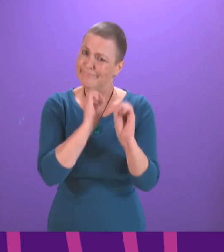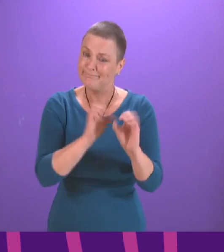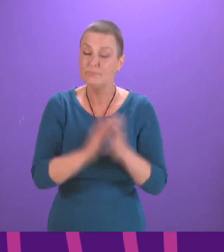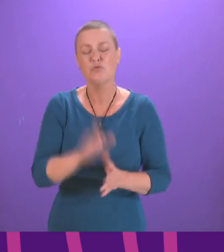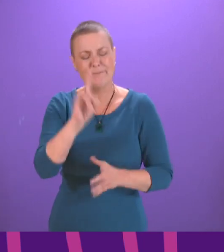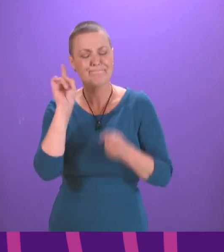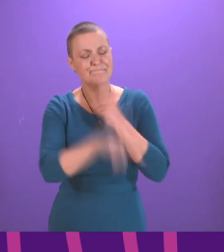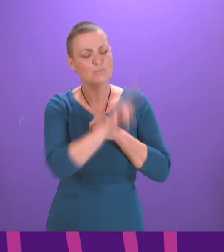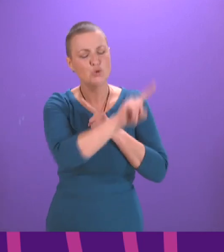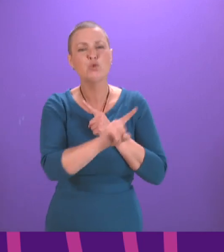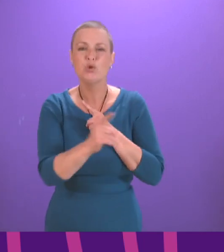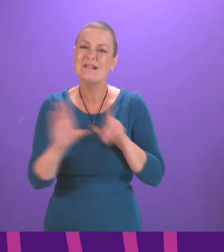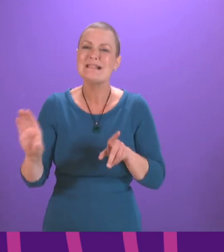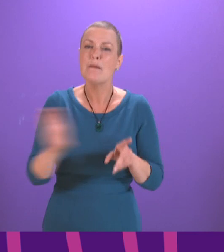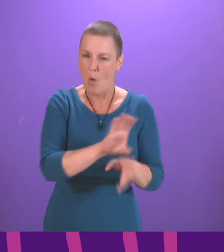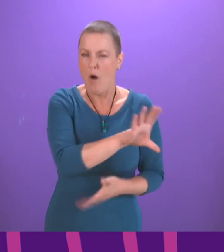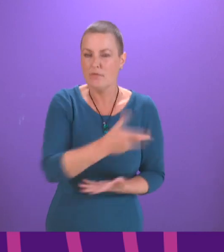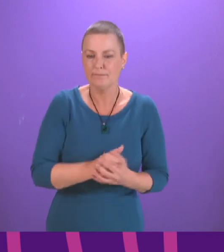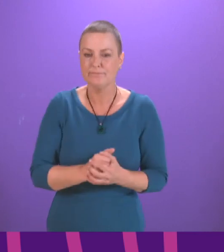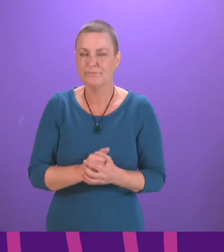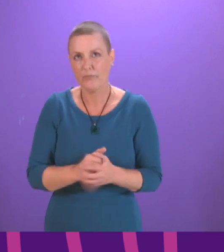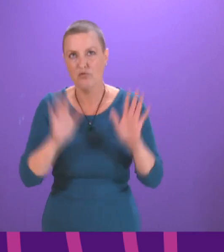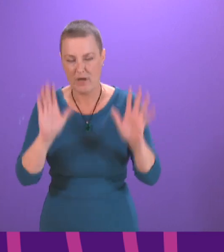I will try to give a balanced answer on the question of support. The support that has